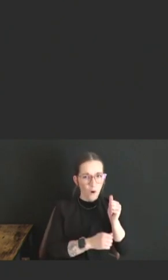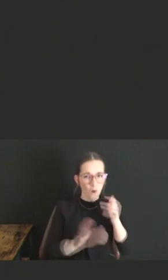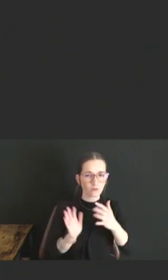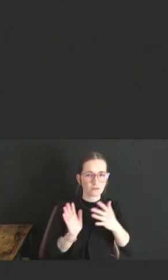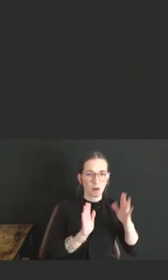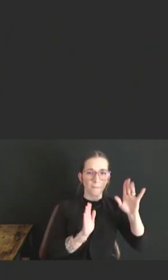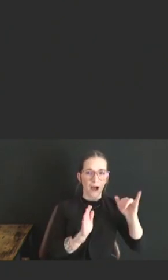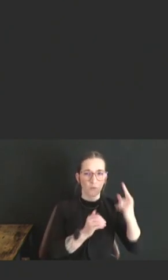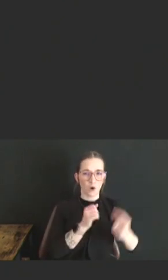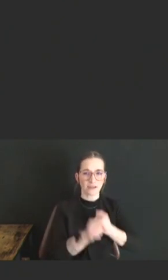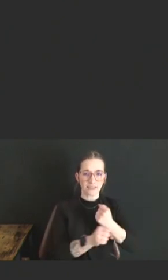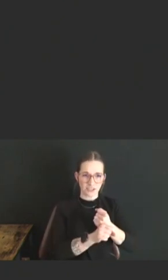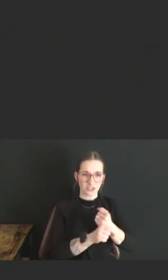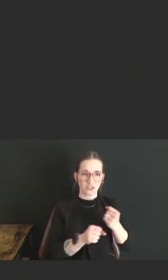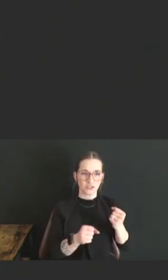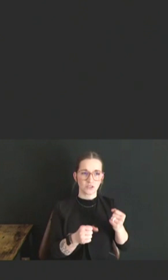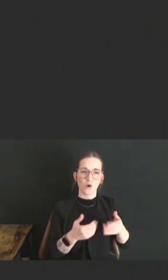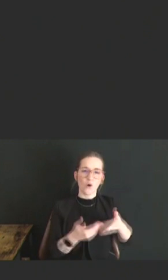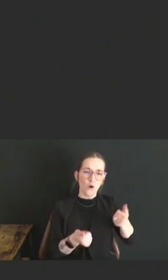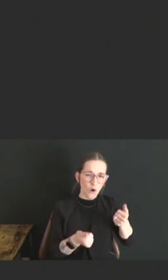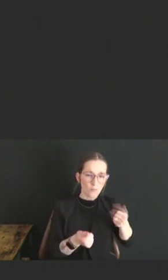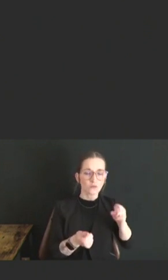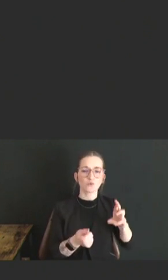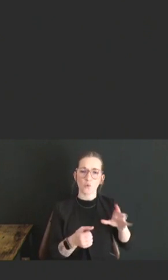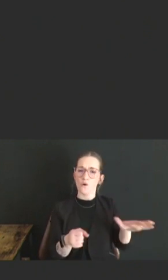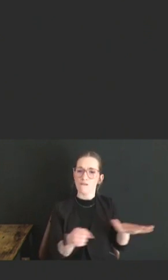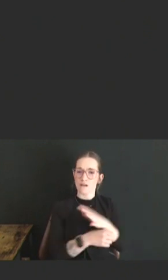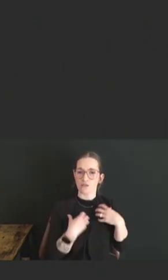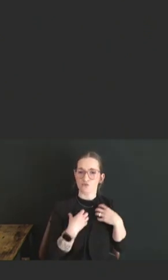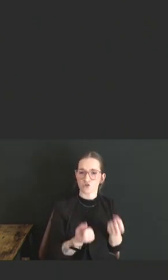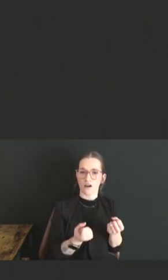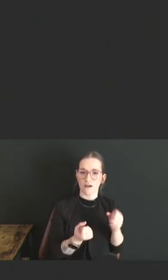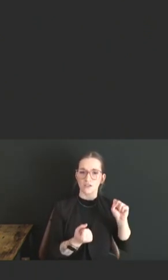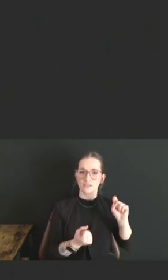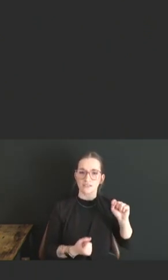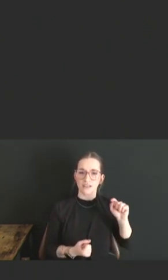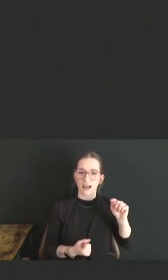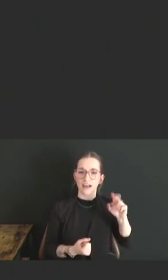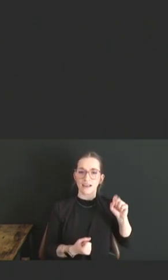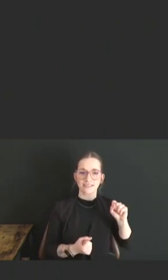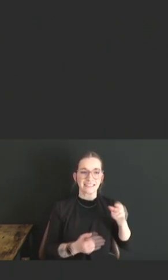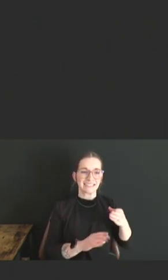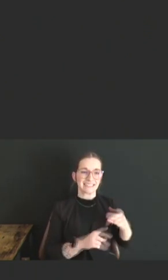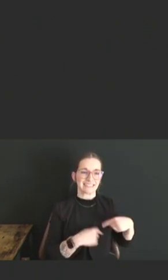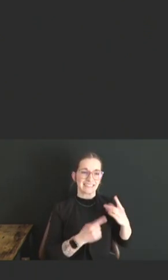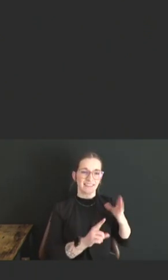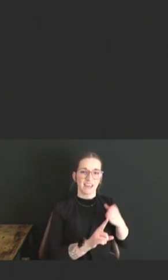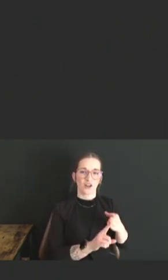fully or probably fully recovered cardiac status since the last healthcare provider follow-up. One